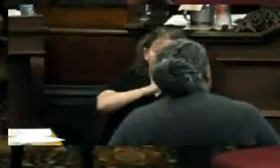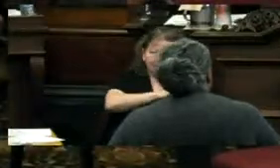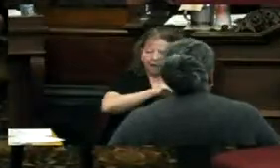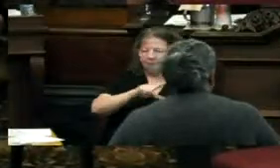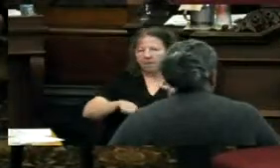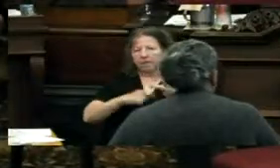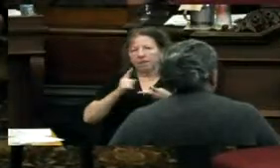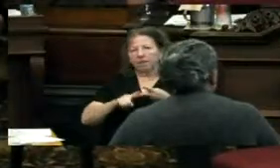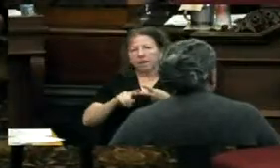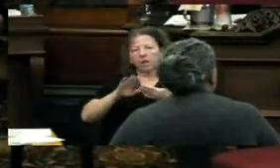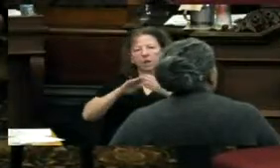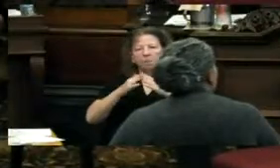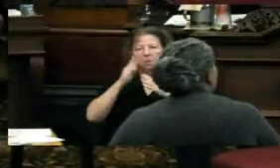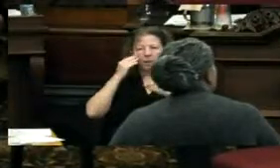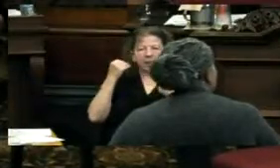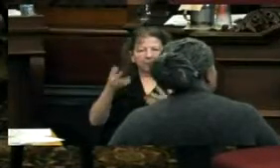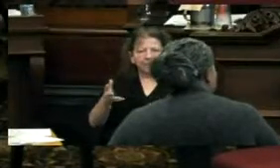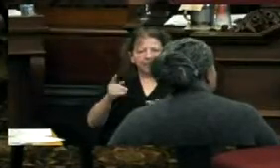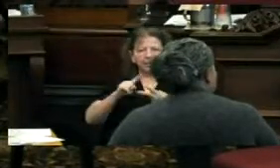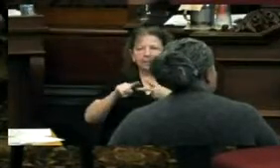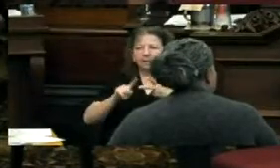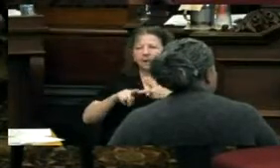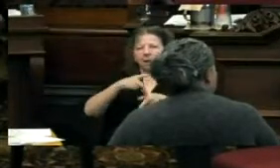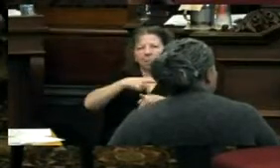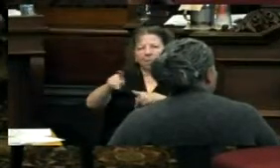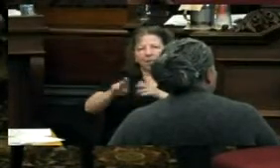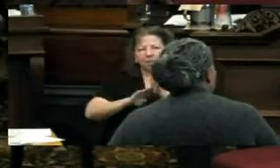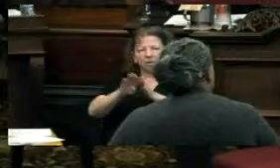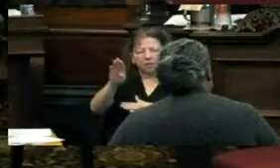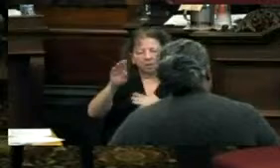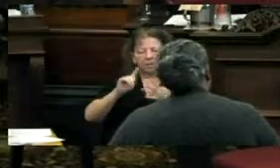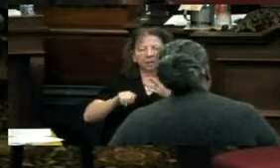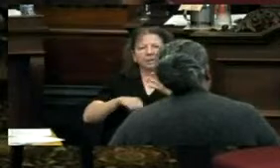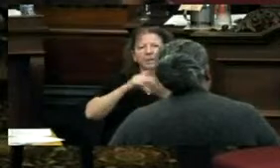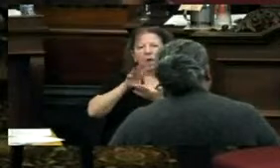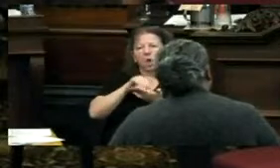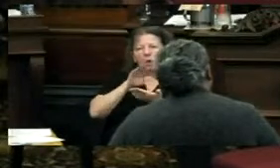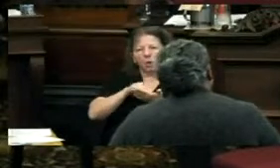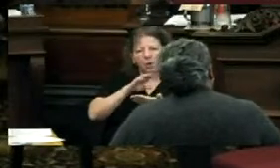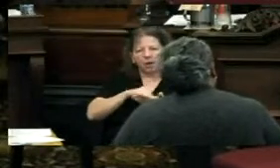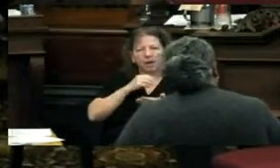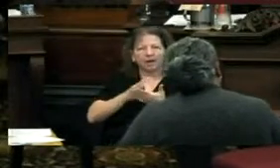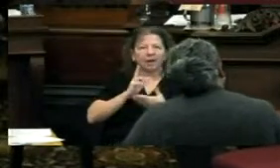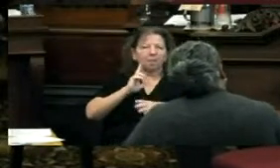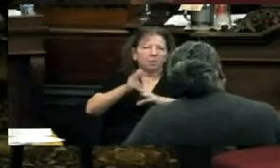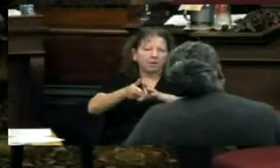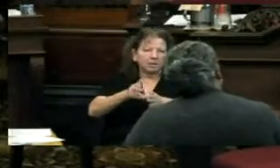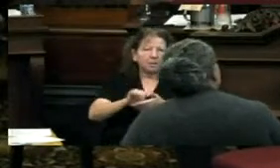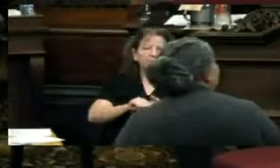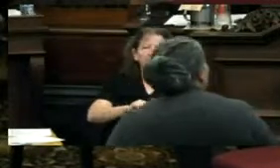need to proof it, but it includes everything from hiring, staffing, community updates,